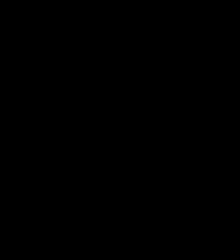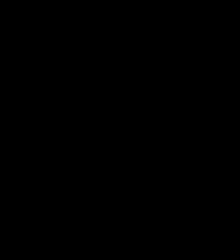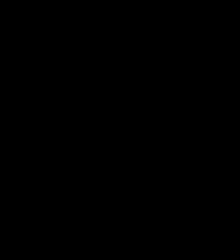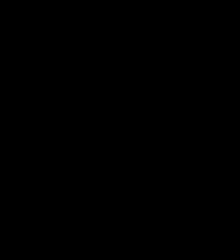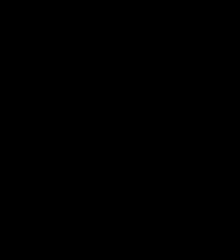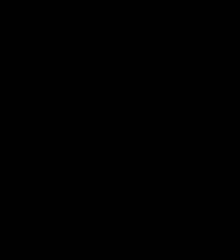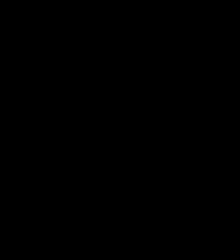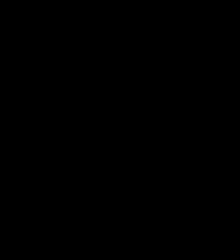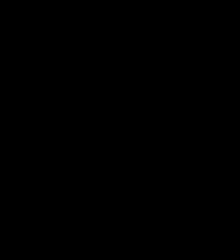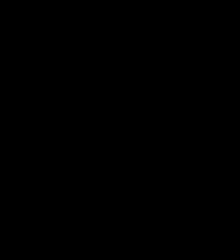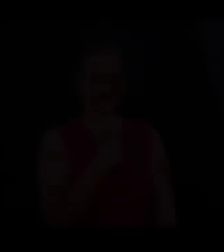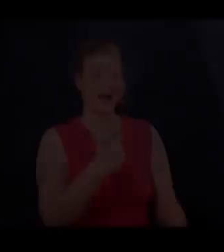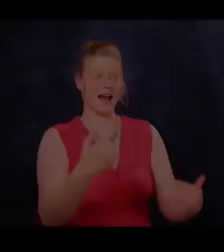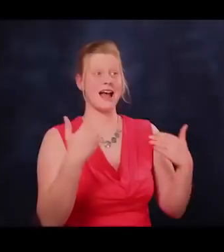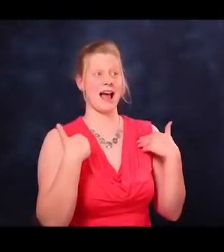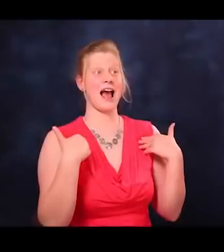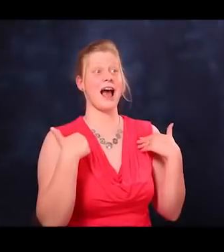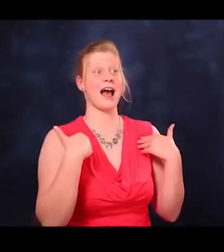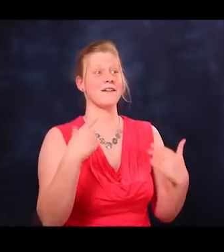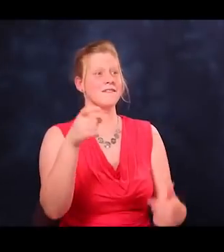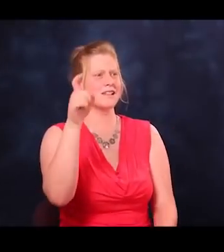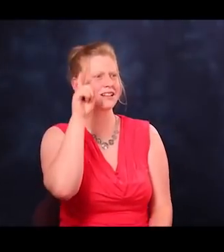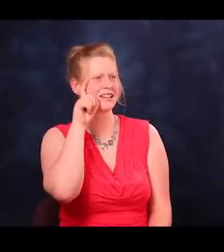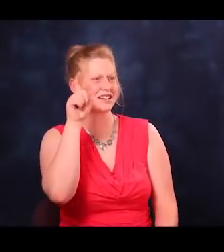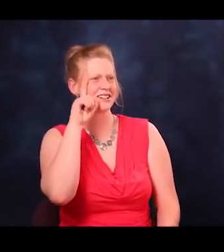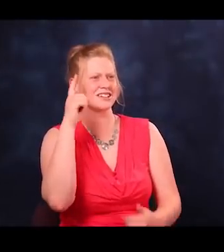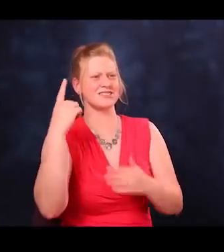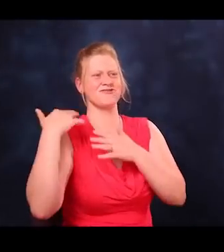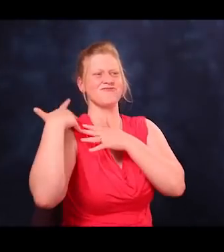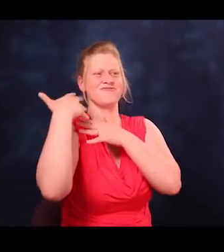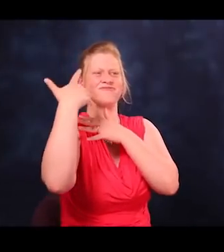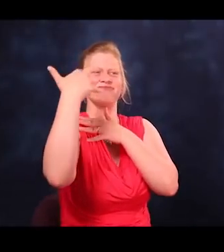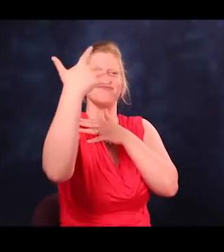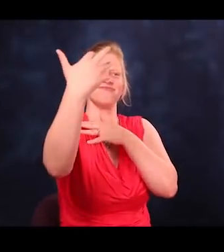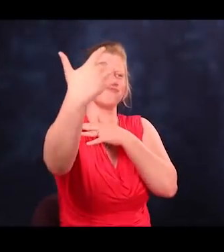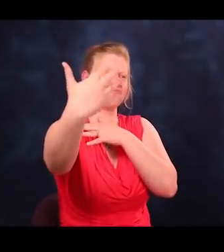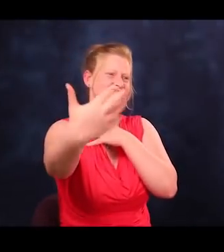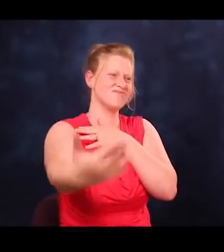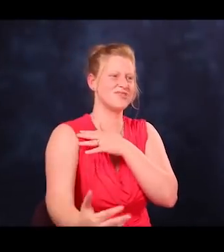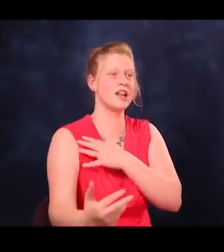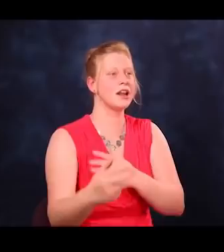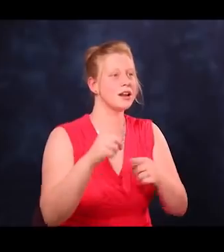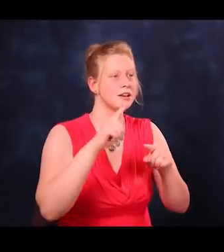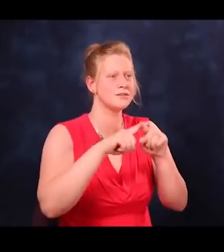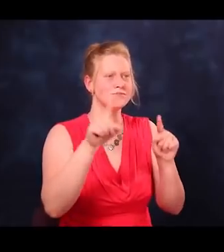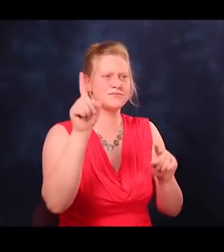In this video, I will introduce you to several persons with disabilities and a family member